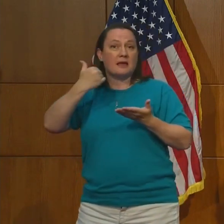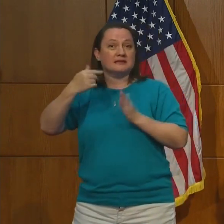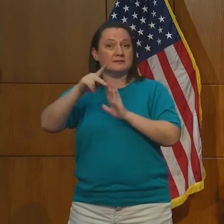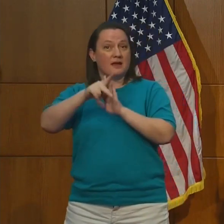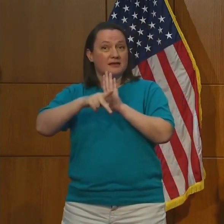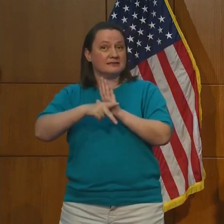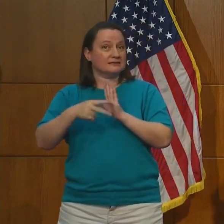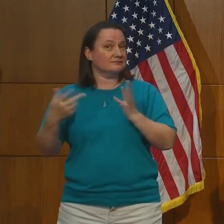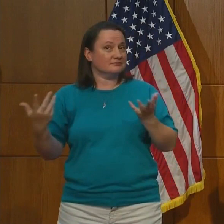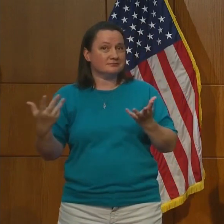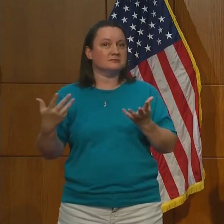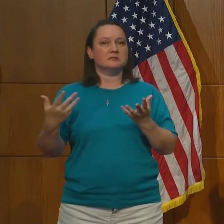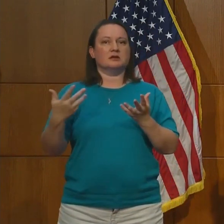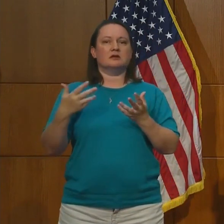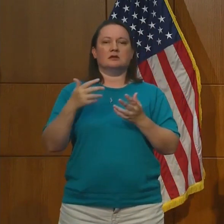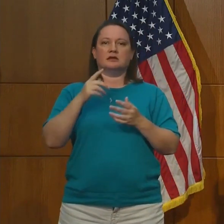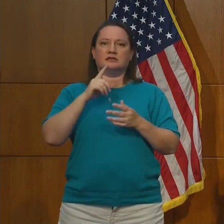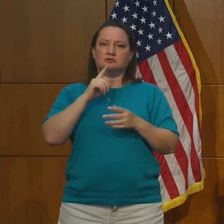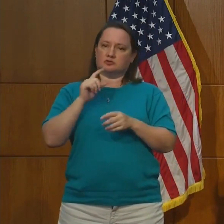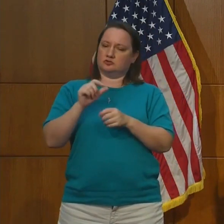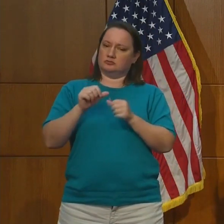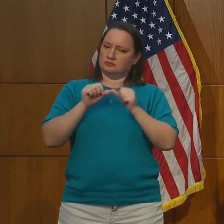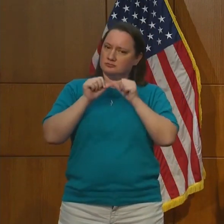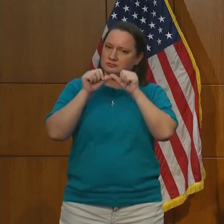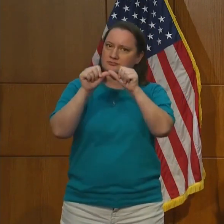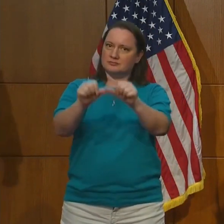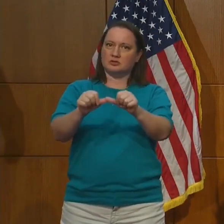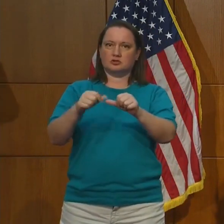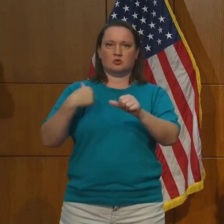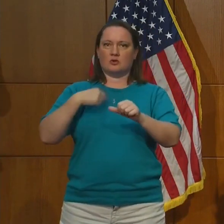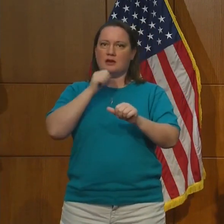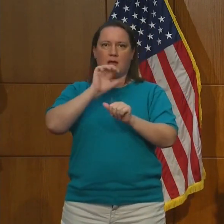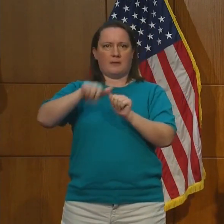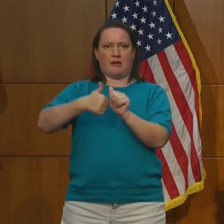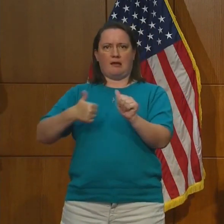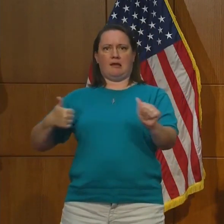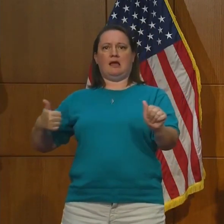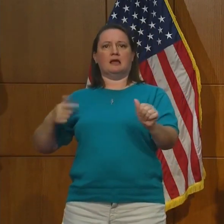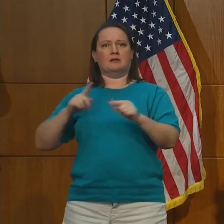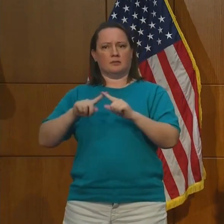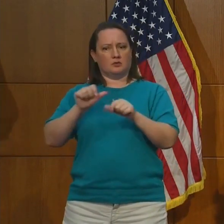EVERYDAY I HAD THAT DISCUSSION WITH WITH A NUMBER OF SHAMPOO.